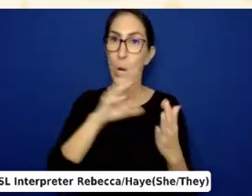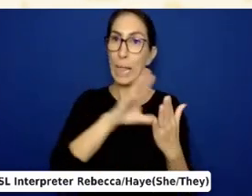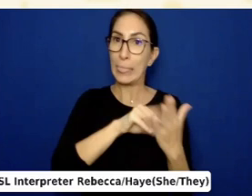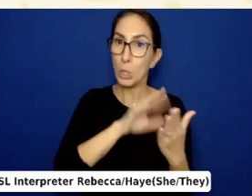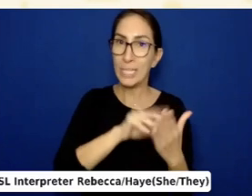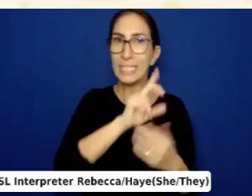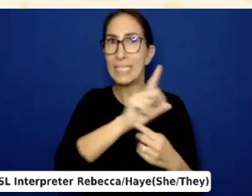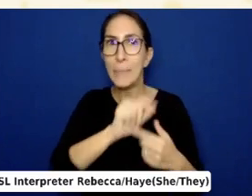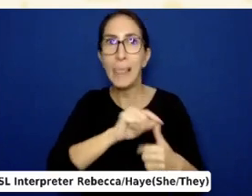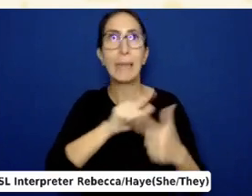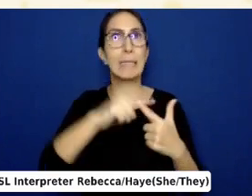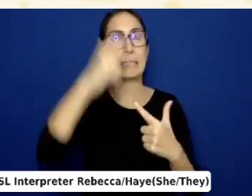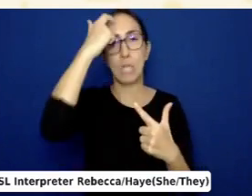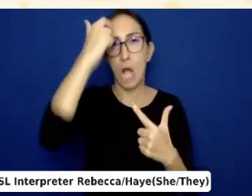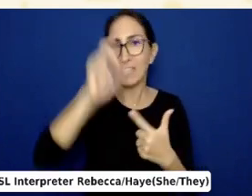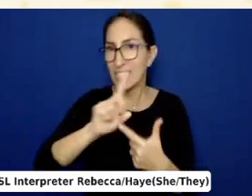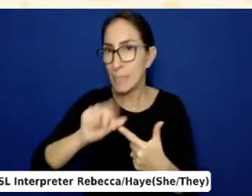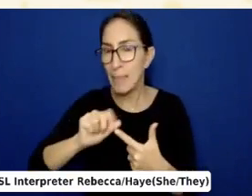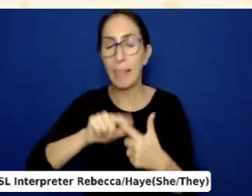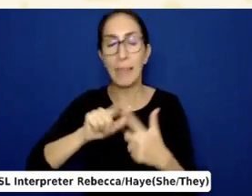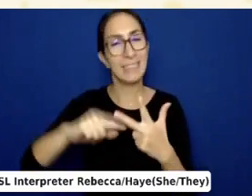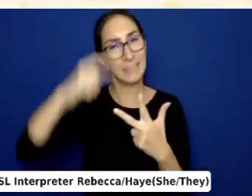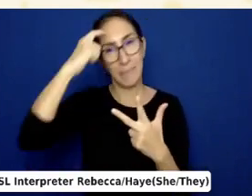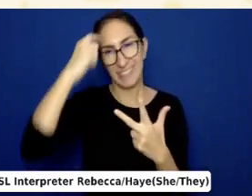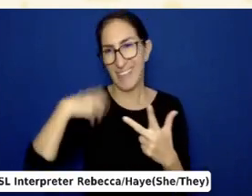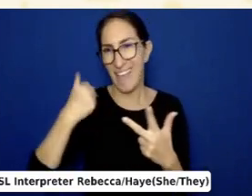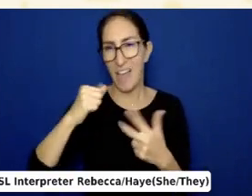mental health, and any other type of disability